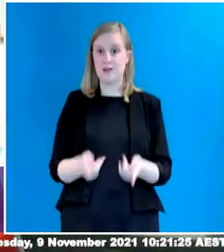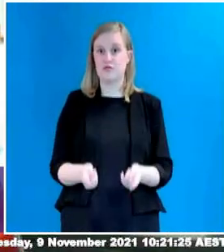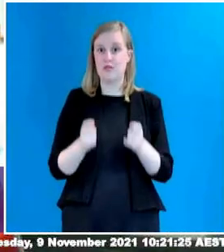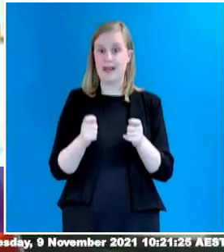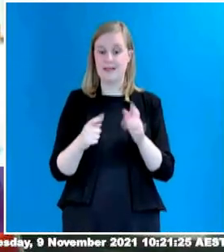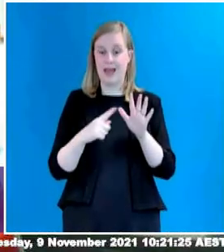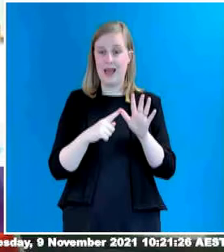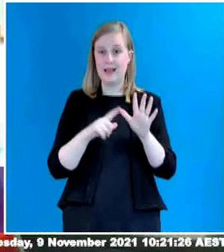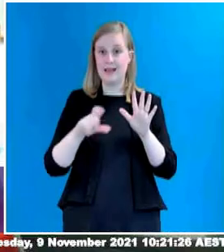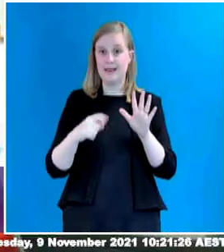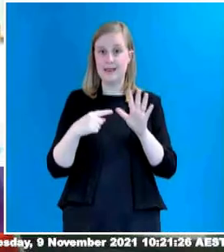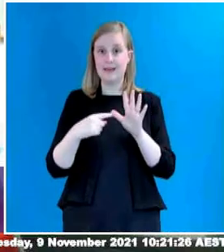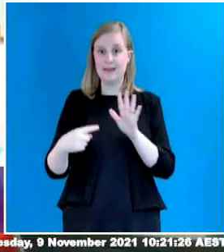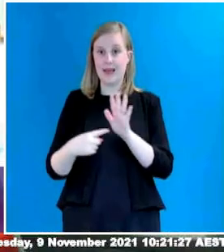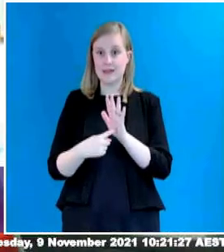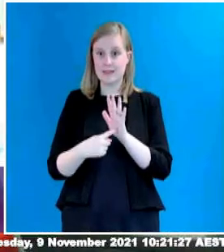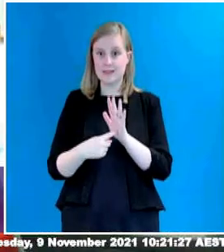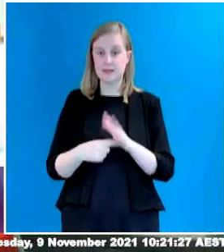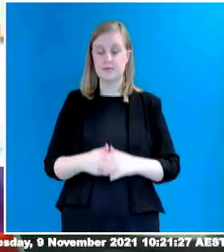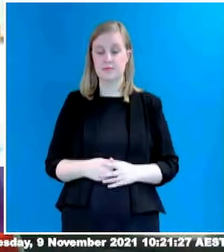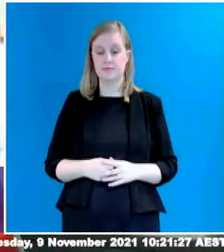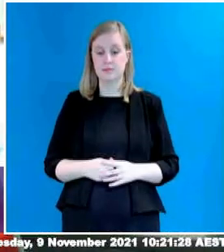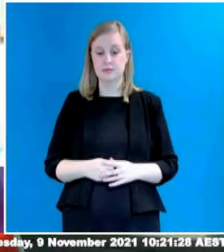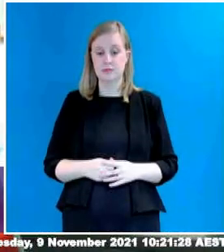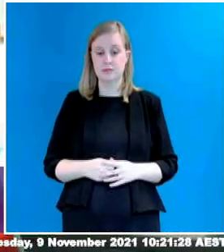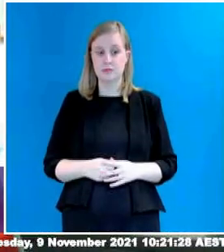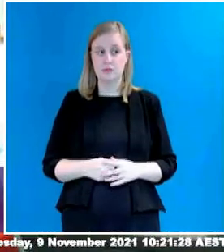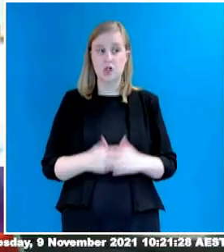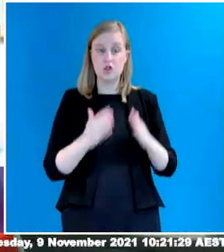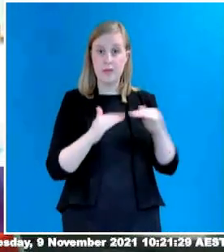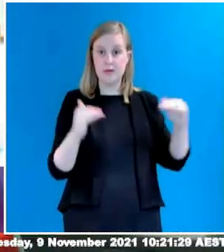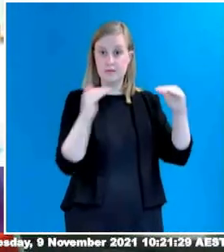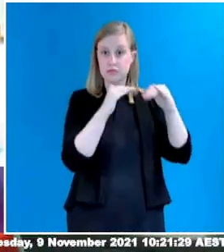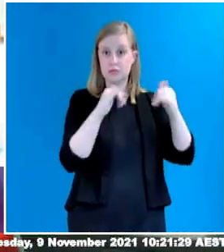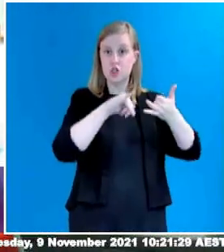The nature of the Supreme Court's role seems to be to determine